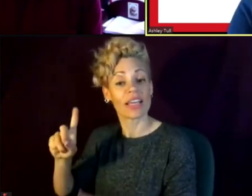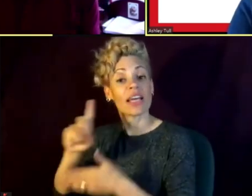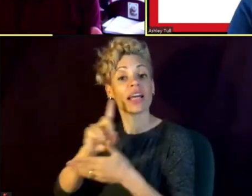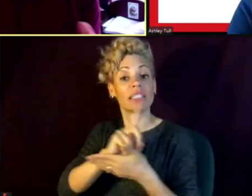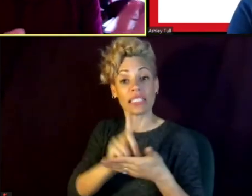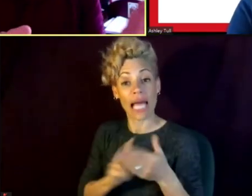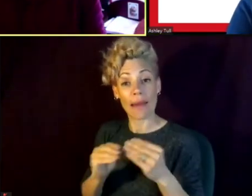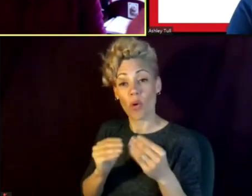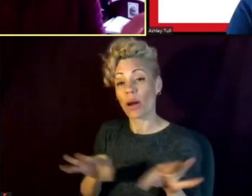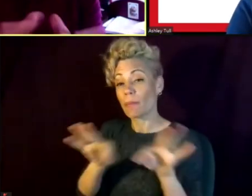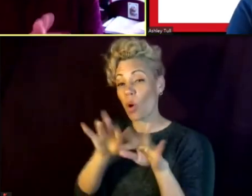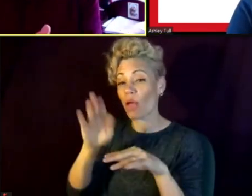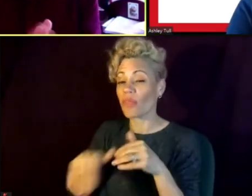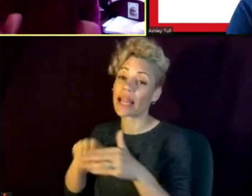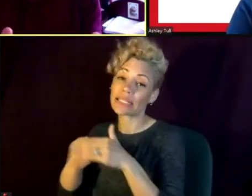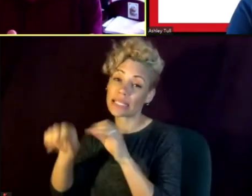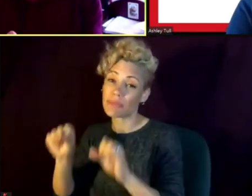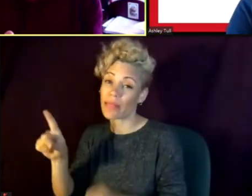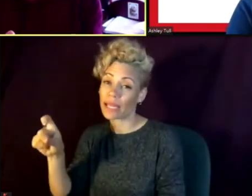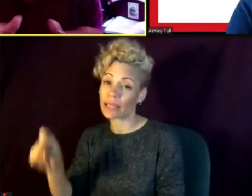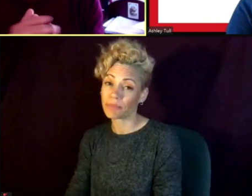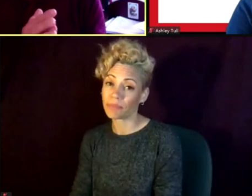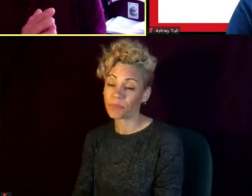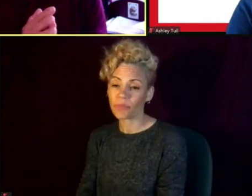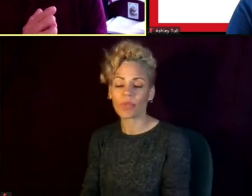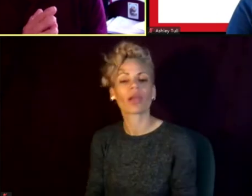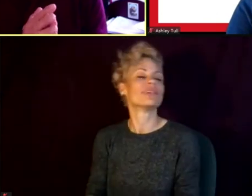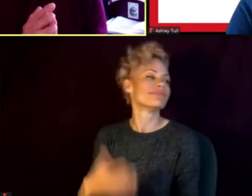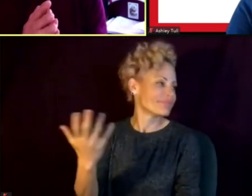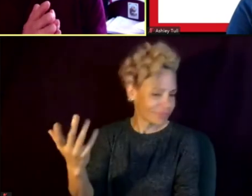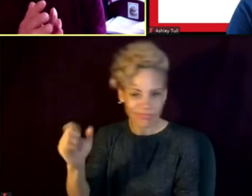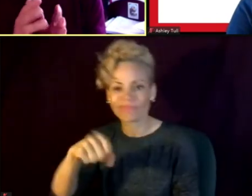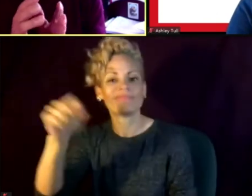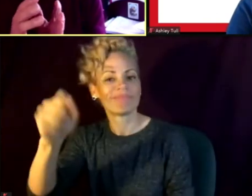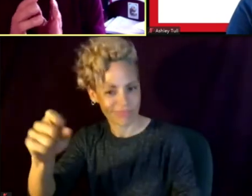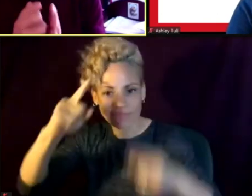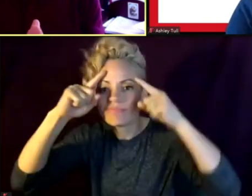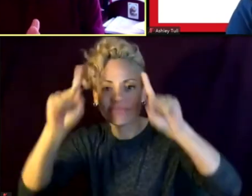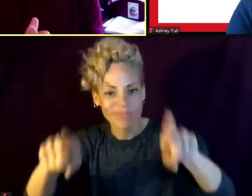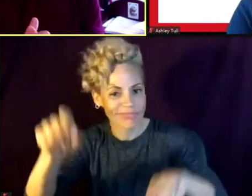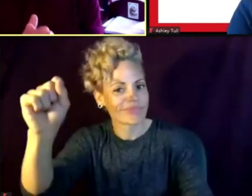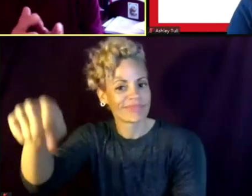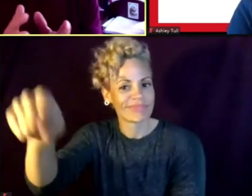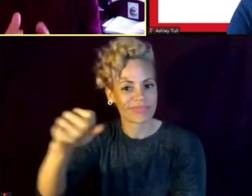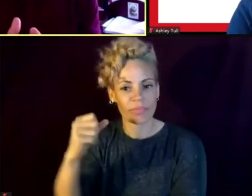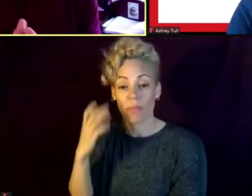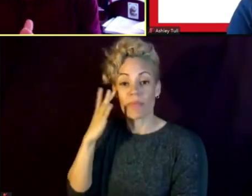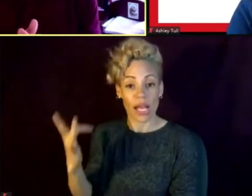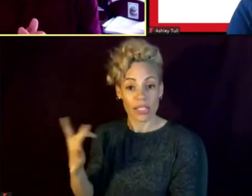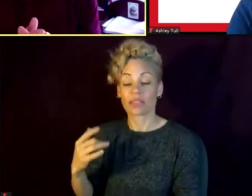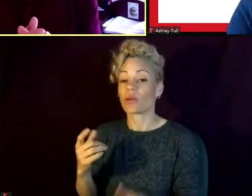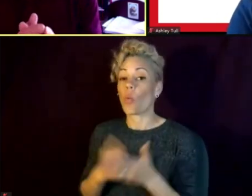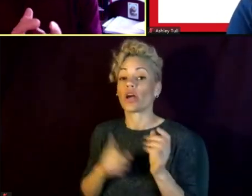Well, I totally agree. I mean, I totally agree, because what should happen in technology,